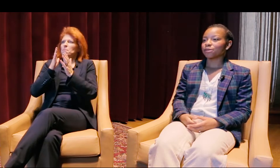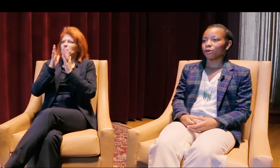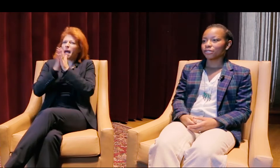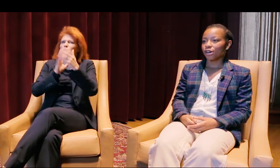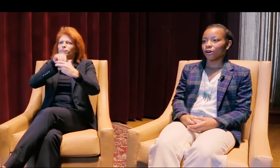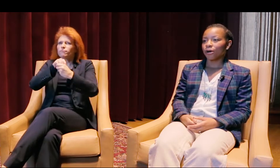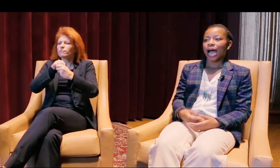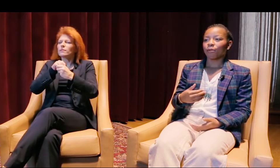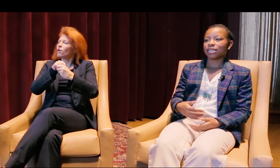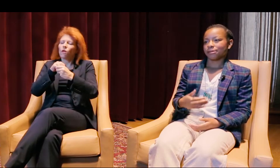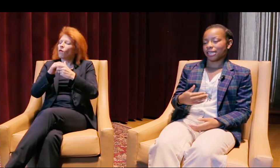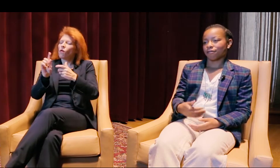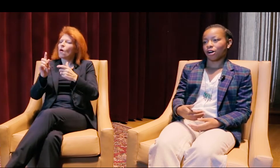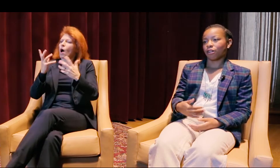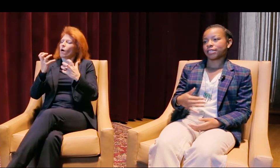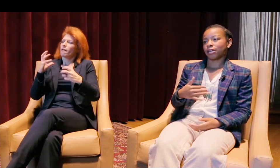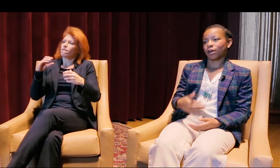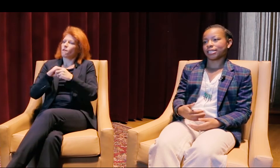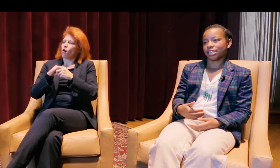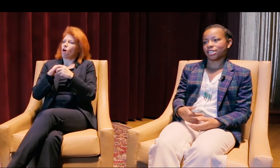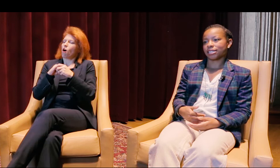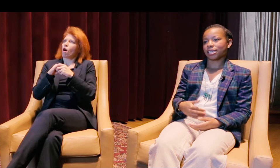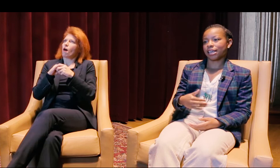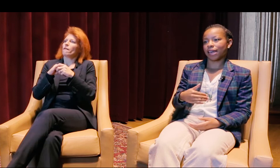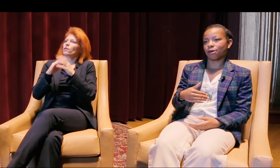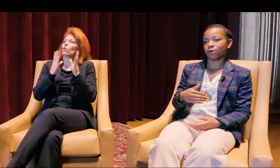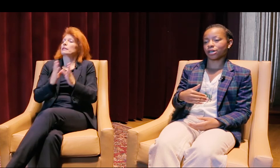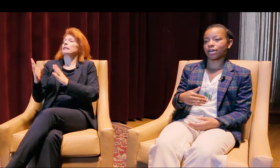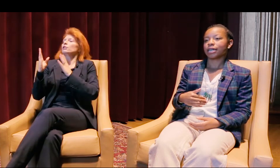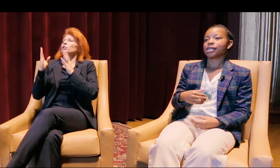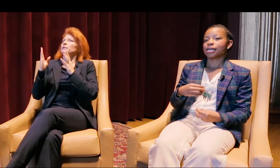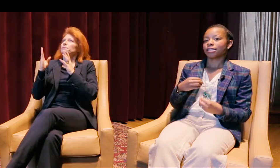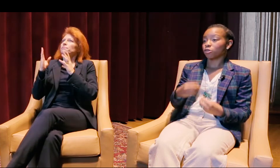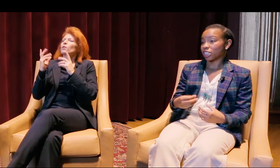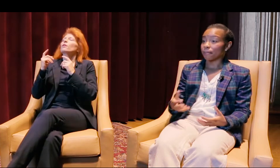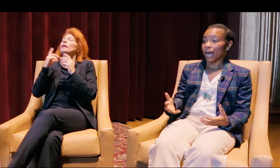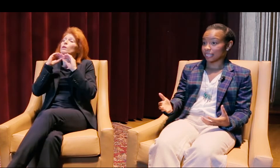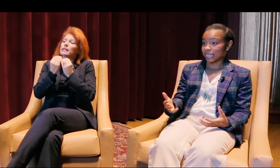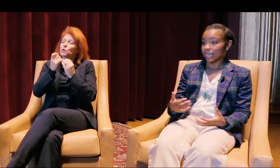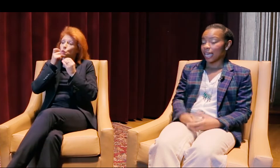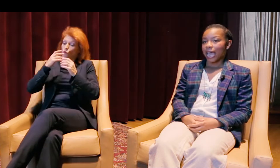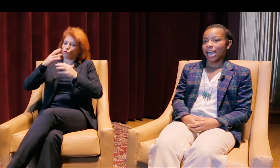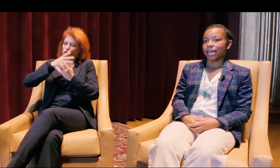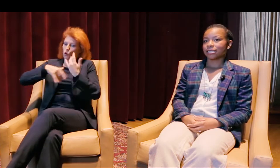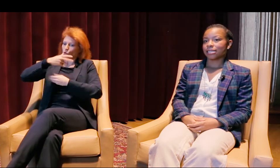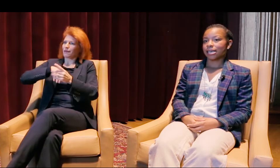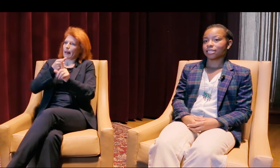It was more so I wanted to be involved in organizations that were socially impacting and specifically,